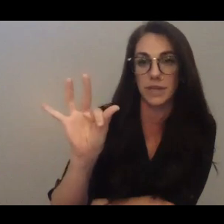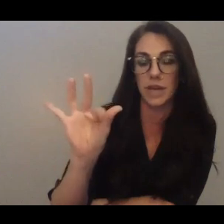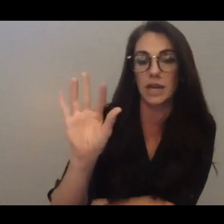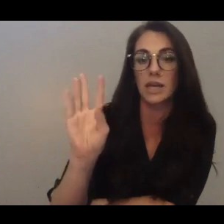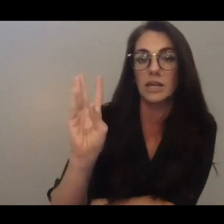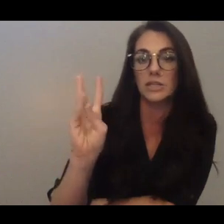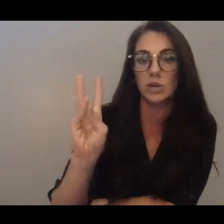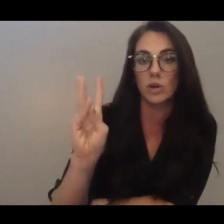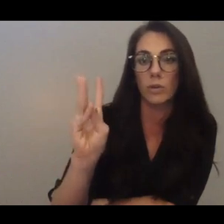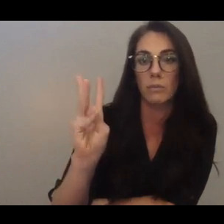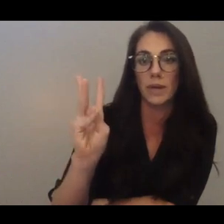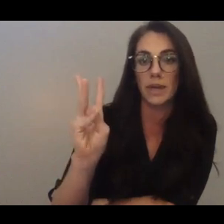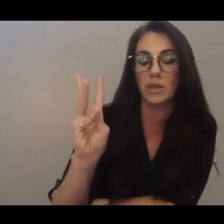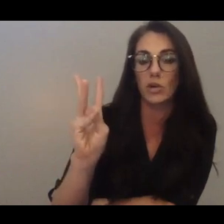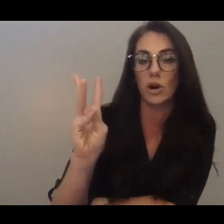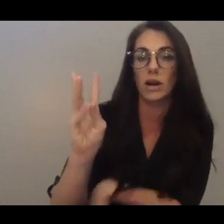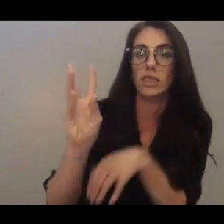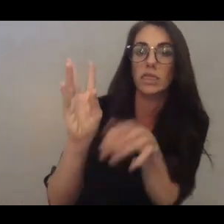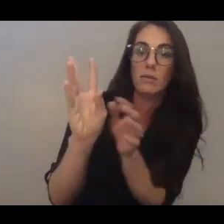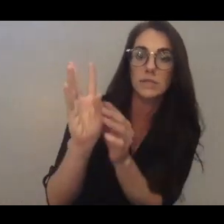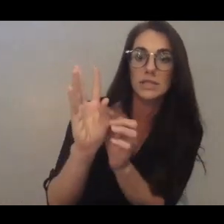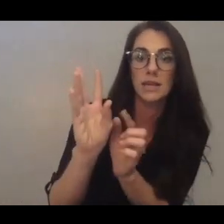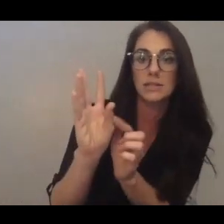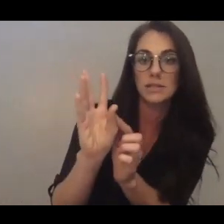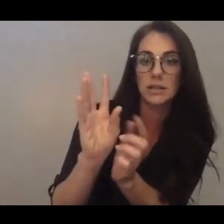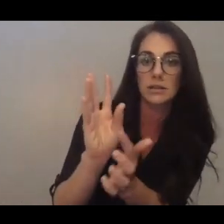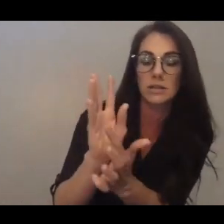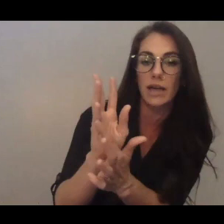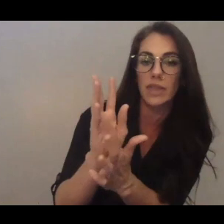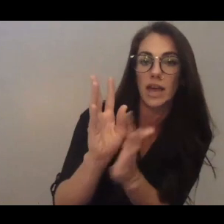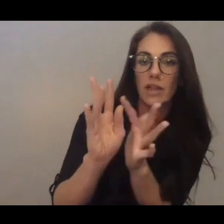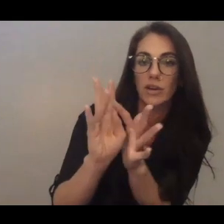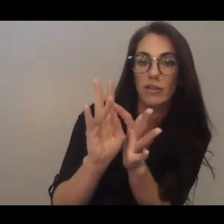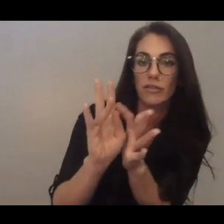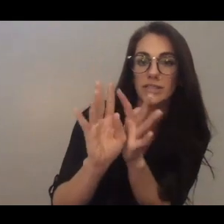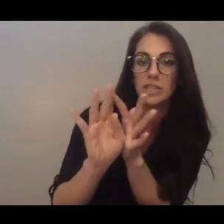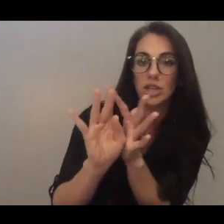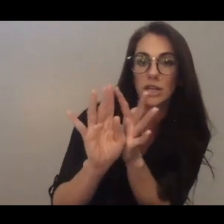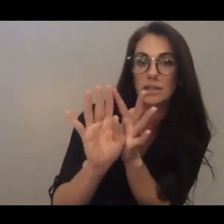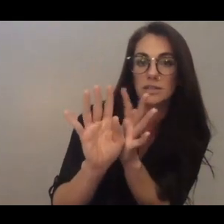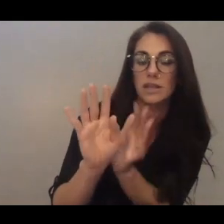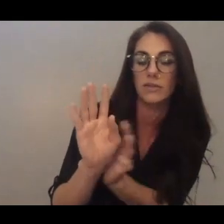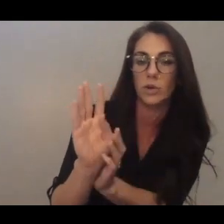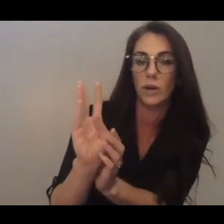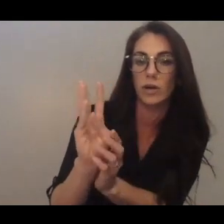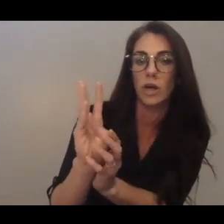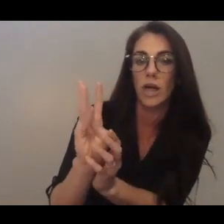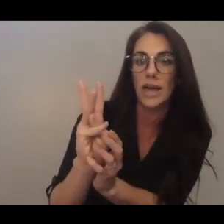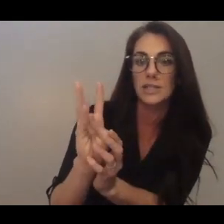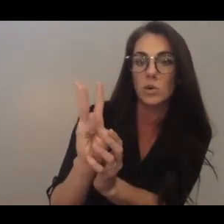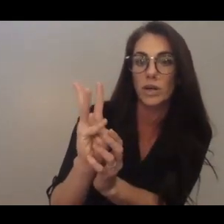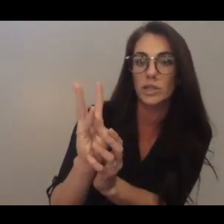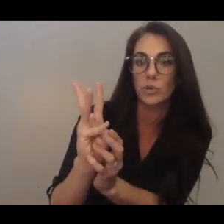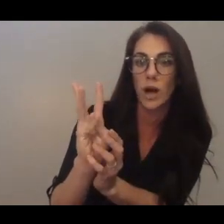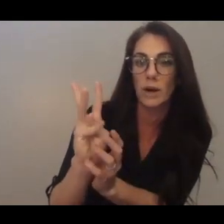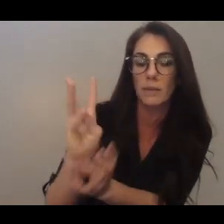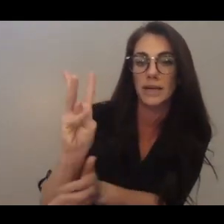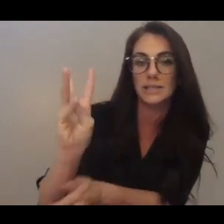Ok so your thumb stays still and the other digit if you will is going to rub up against